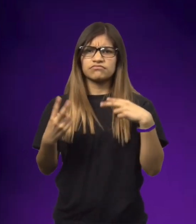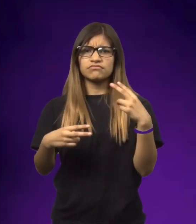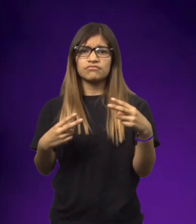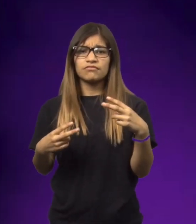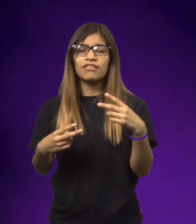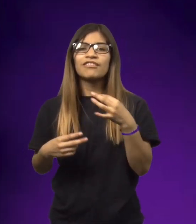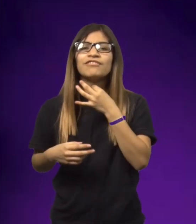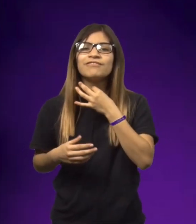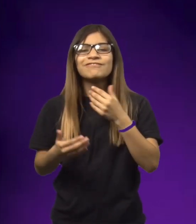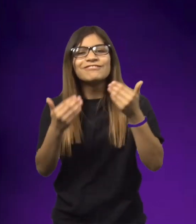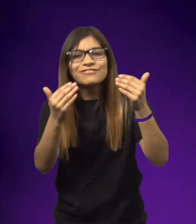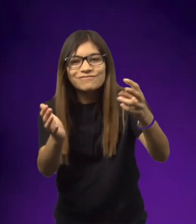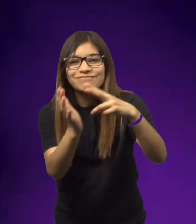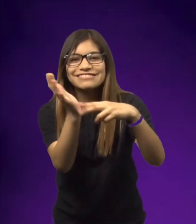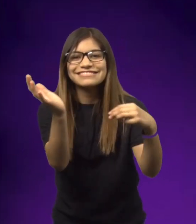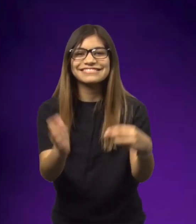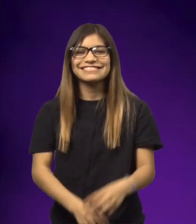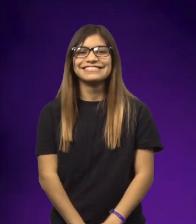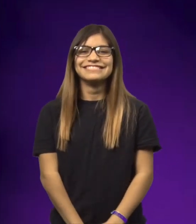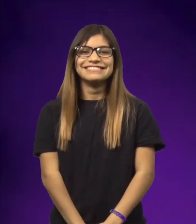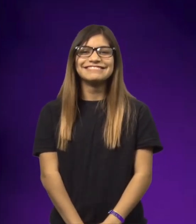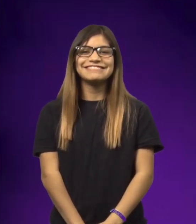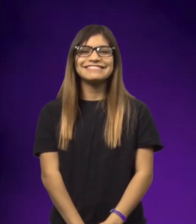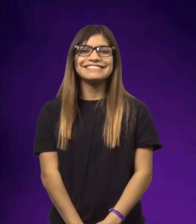The girls were puzzled. If you're curious to know what happens, go ahead and read.